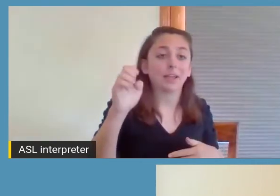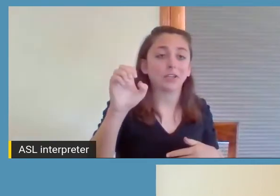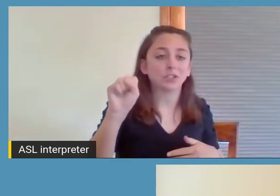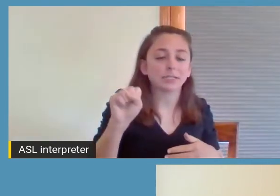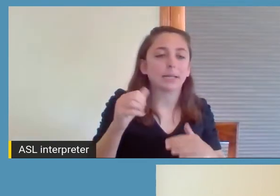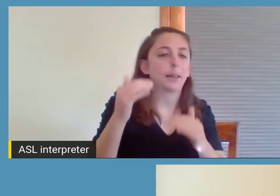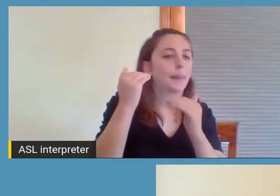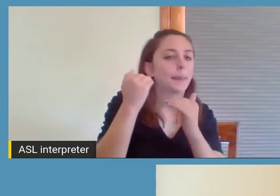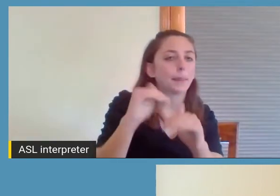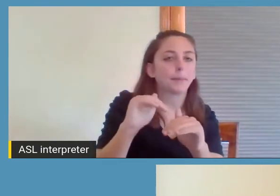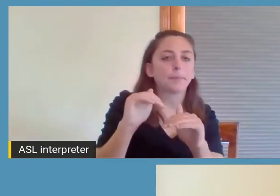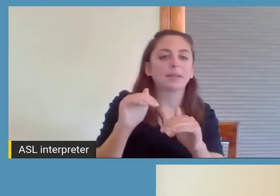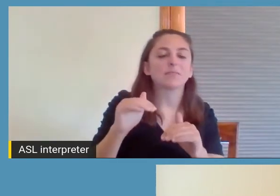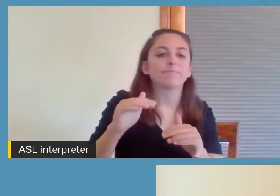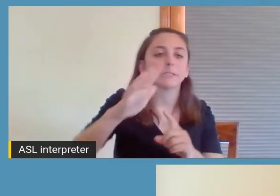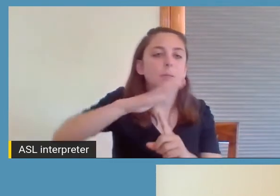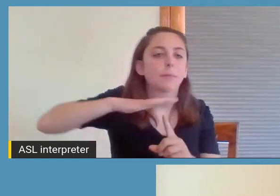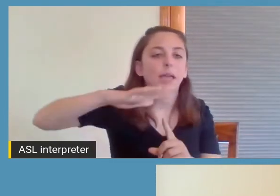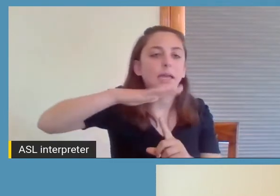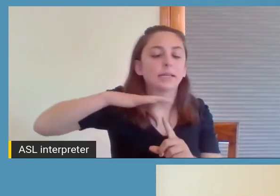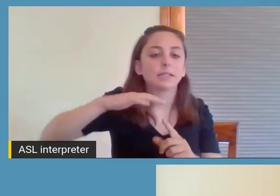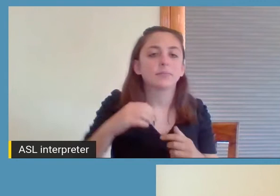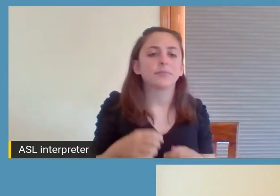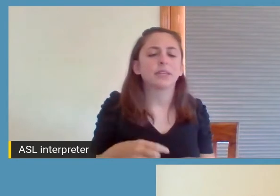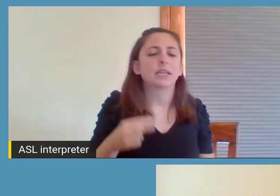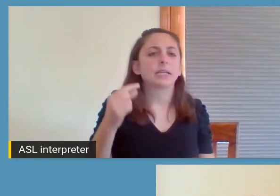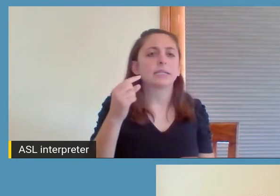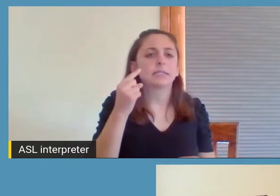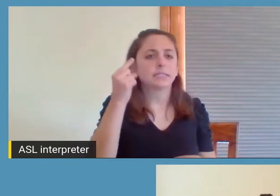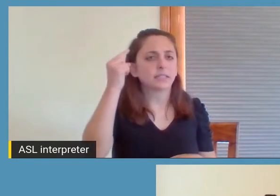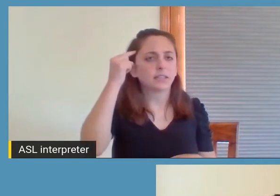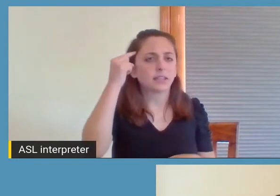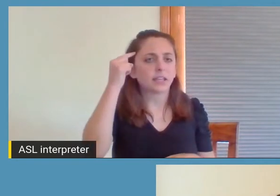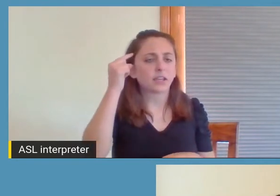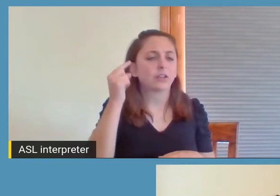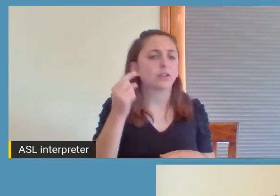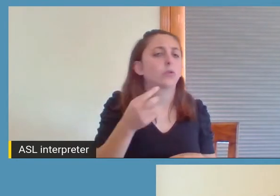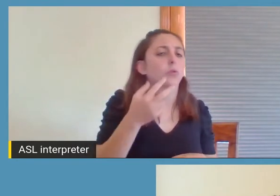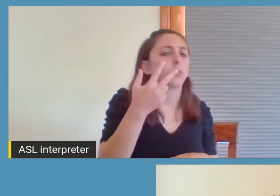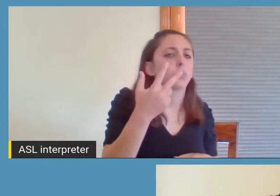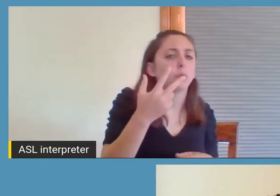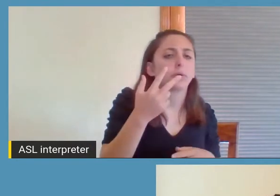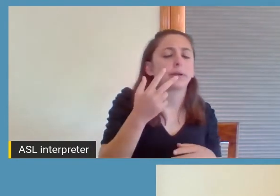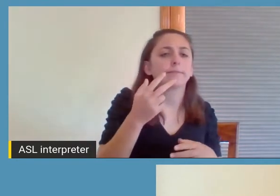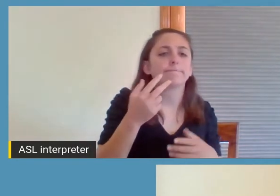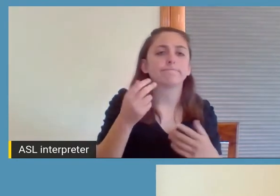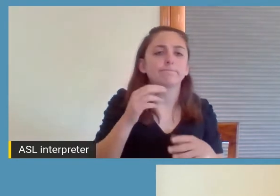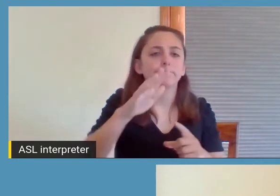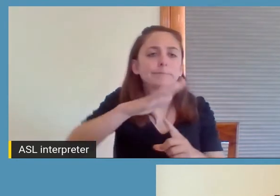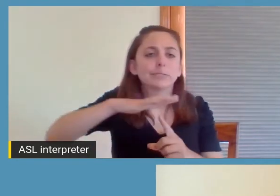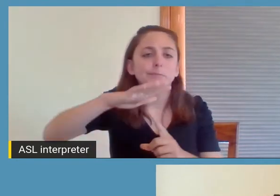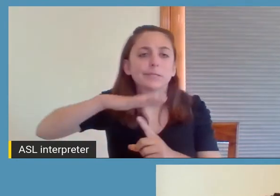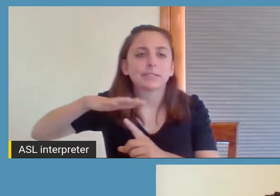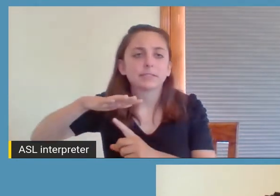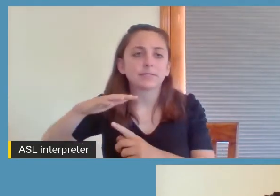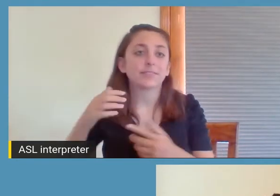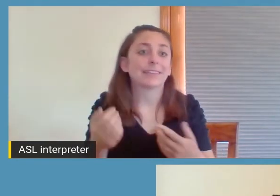this case this was um i think three main spaces and i feel like it was really expensive and now